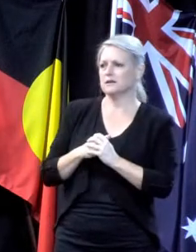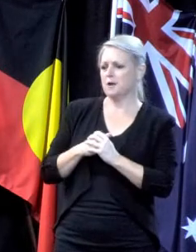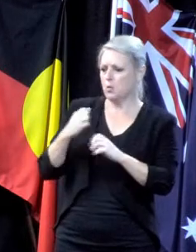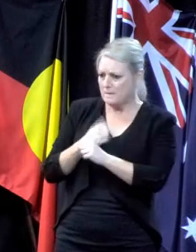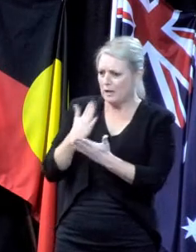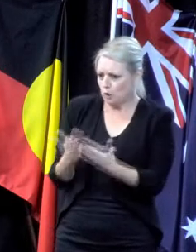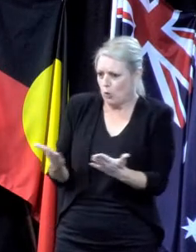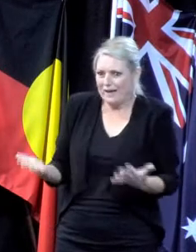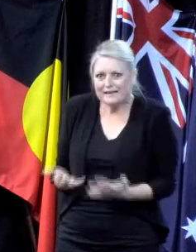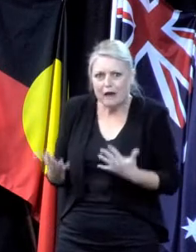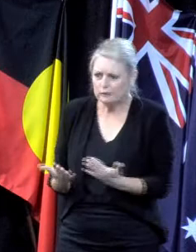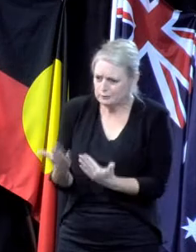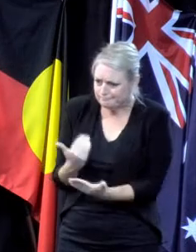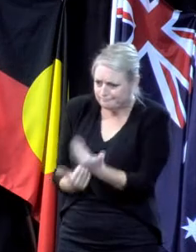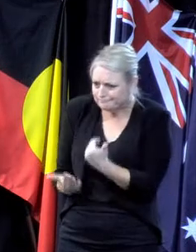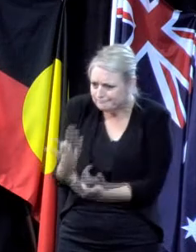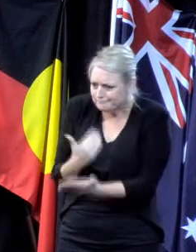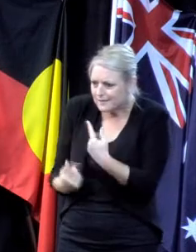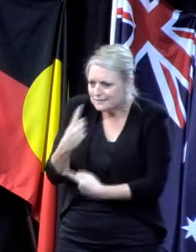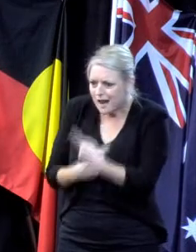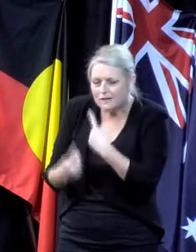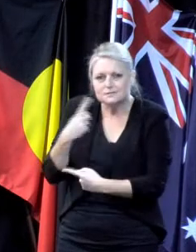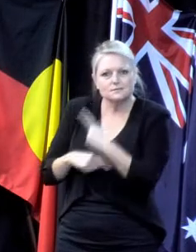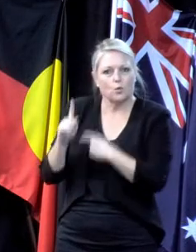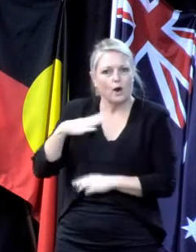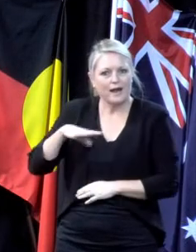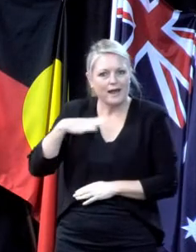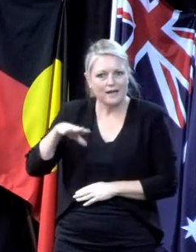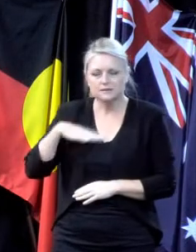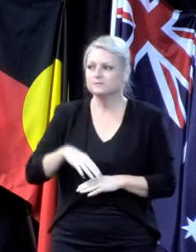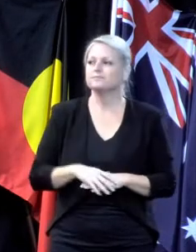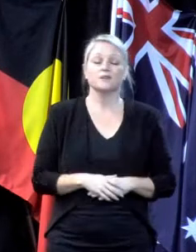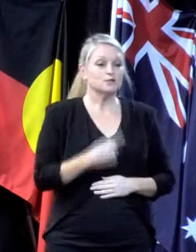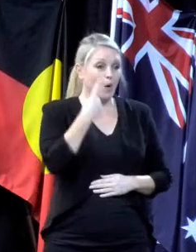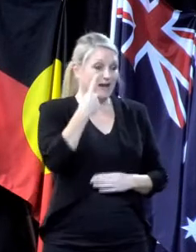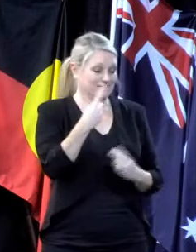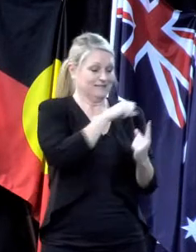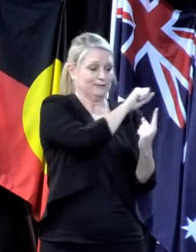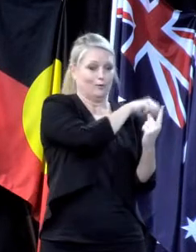and communicated across all of their teachers. Alright, I see nods from Ms. Morris and Ms. Kauppila, OK.